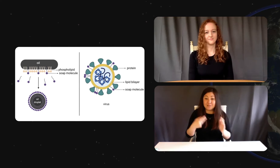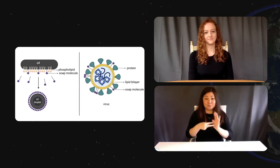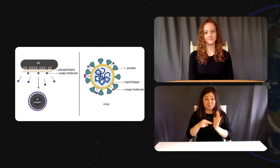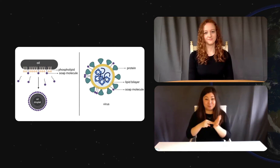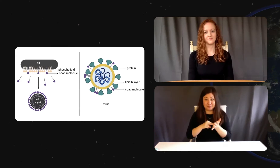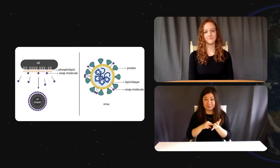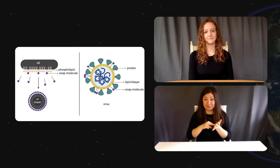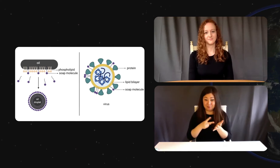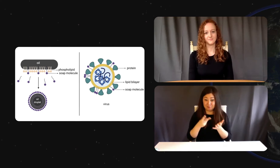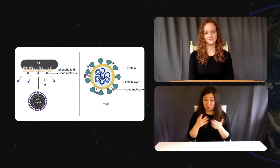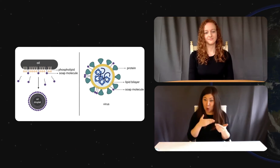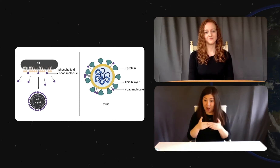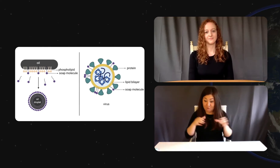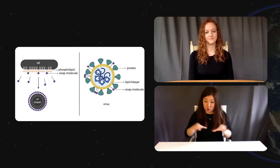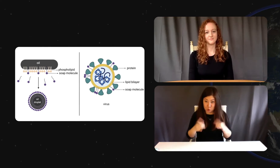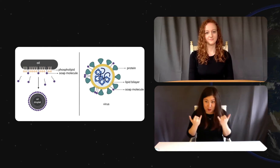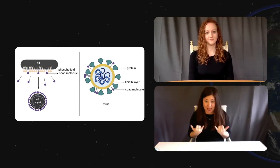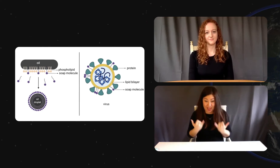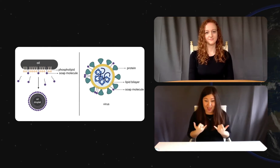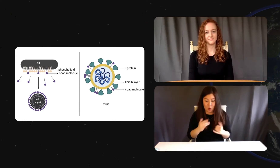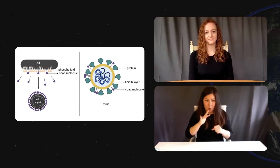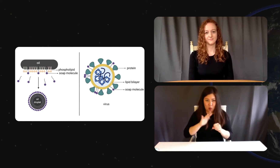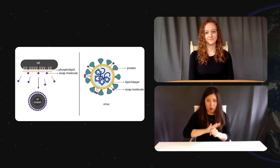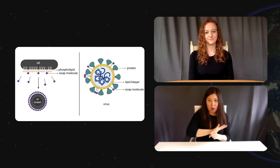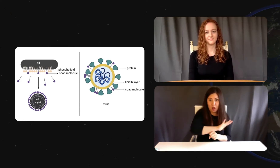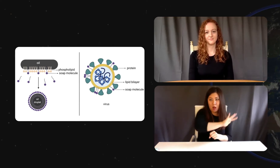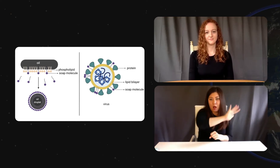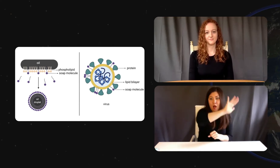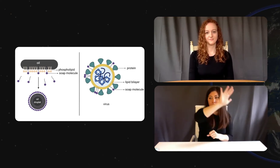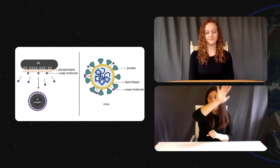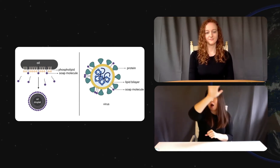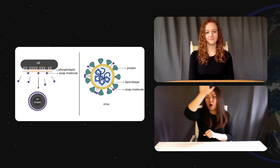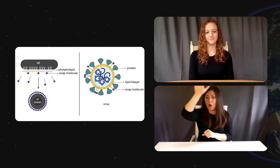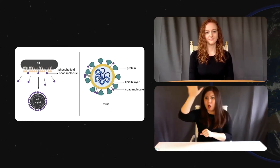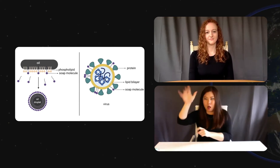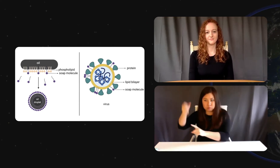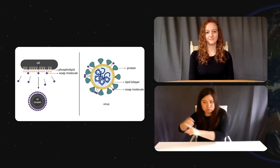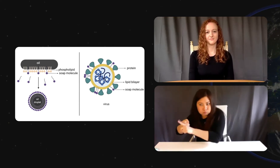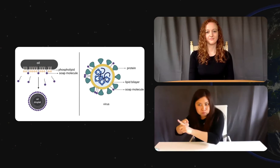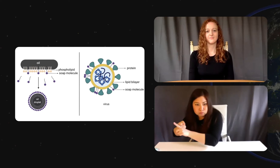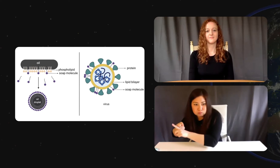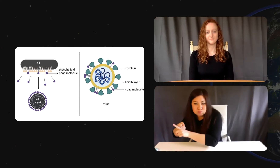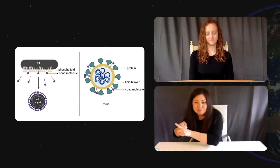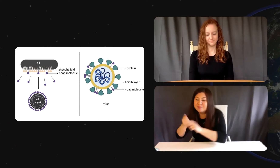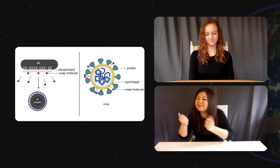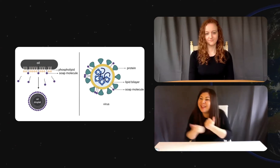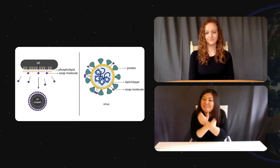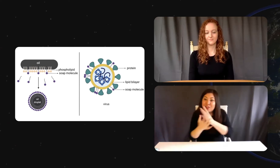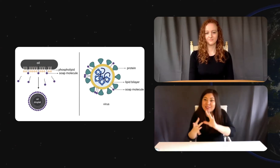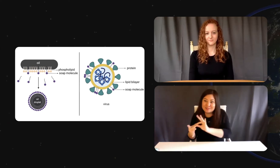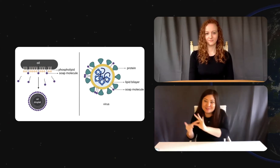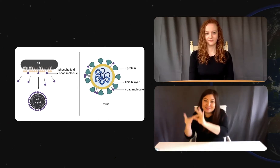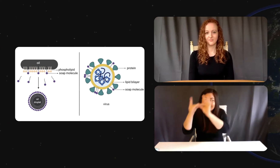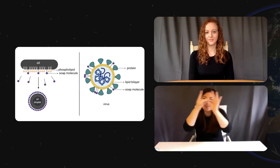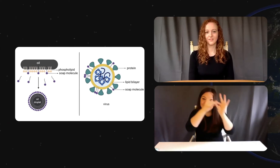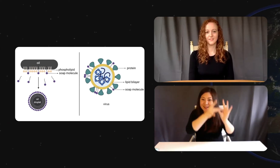still affect the planet.